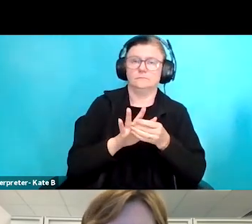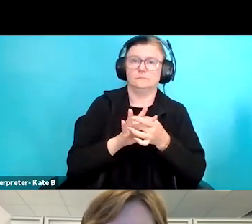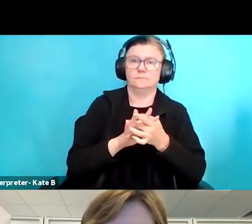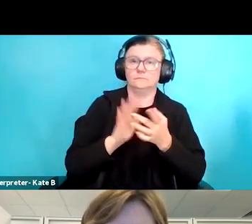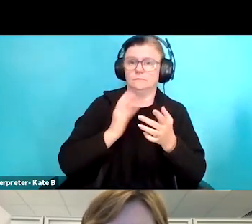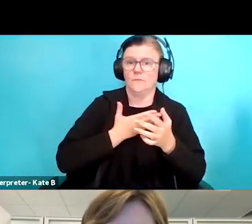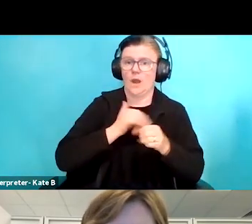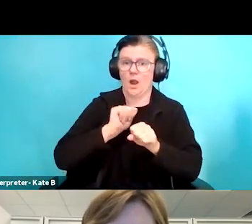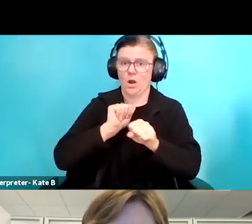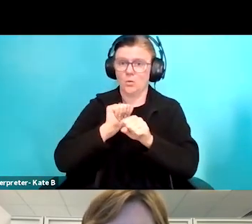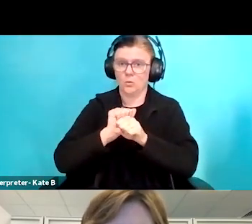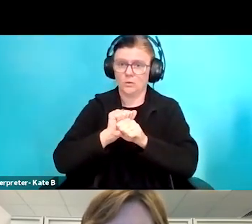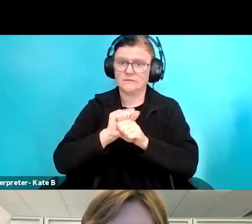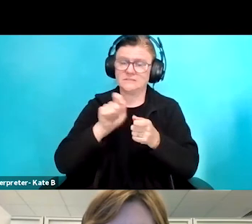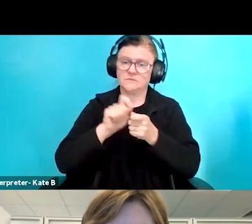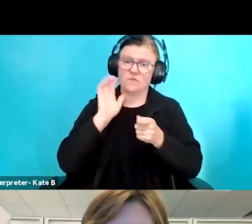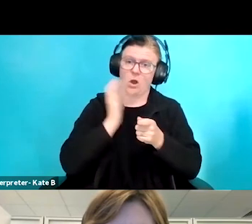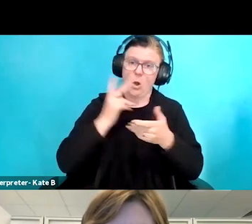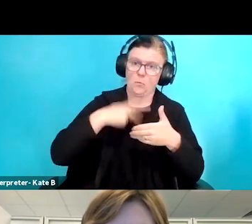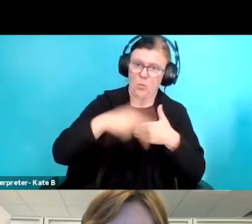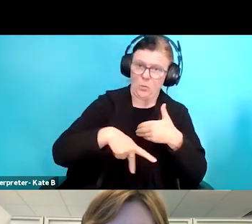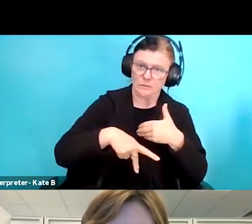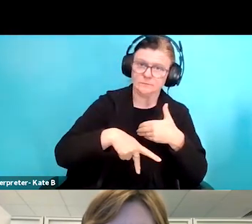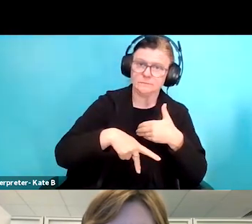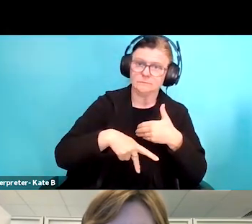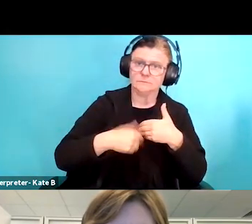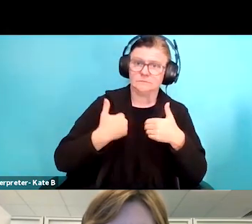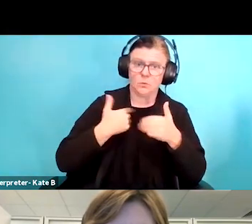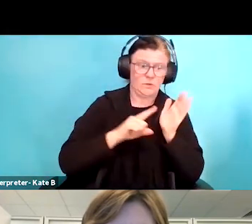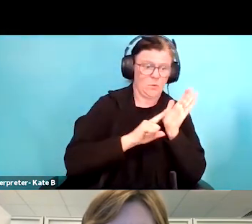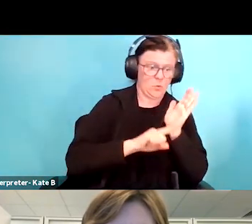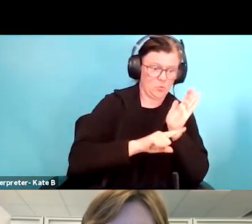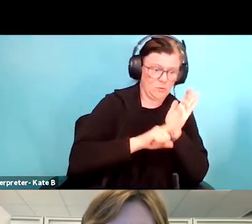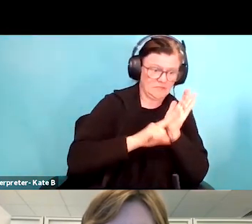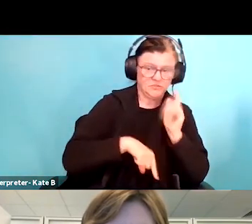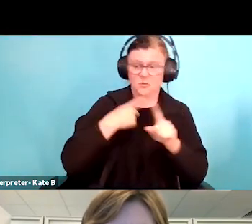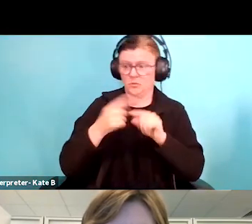community health promotion program which we were running research in the midst of COVID and how